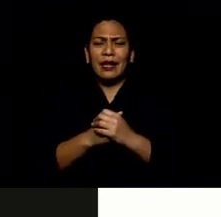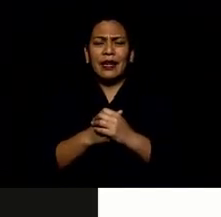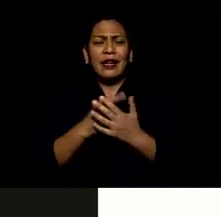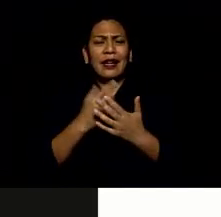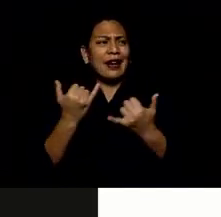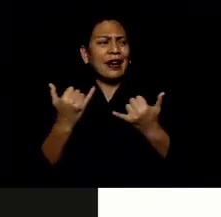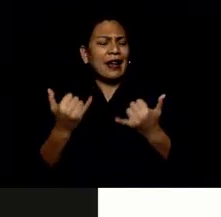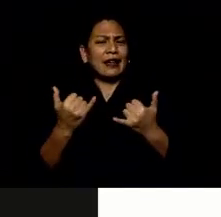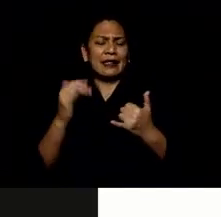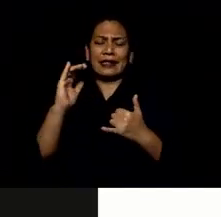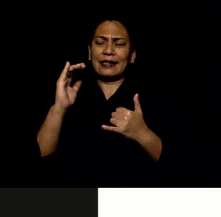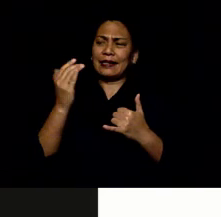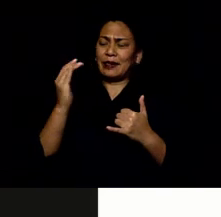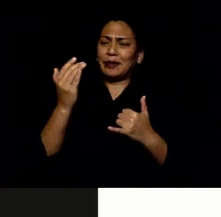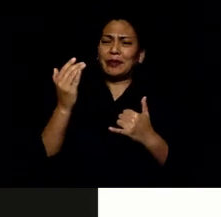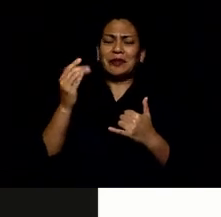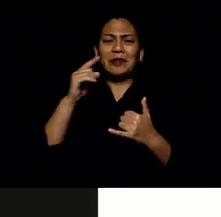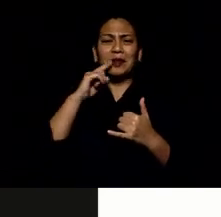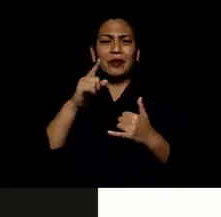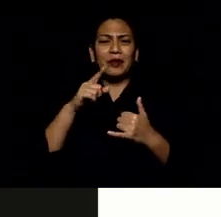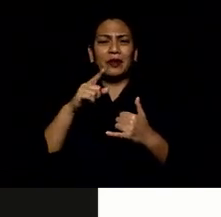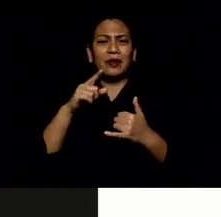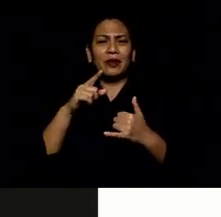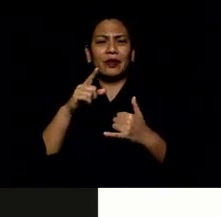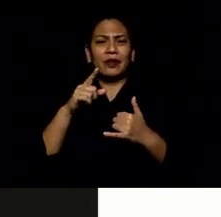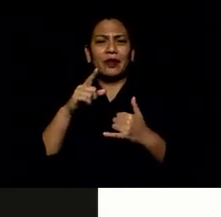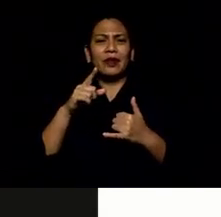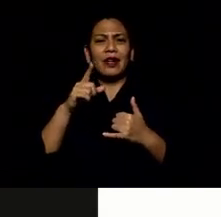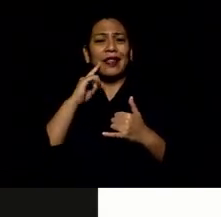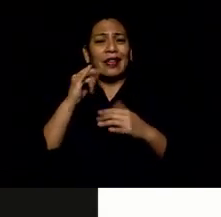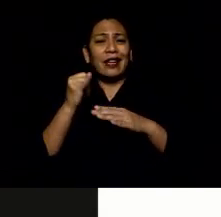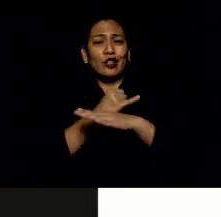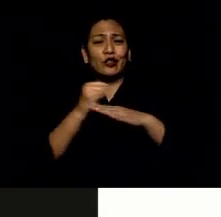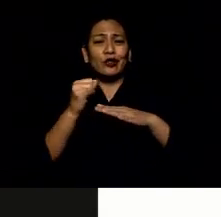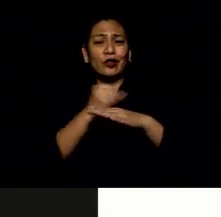suggests that industrial output starts to fall and indeed shortly